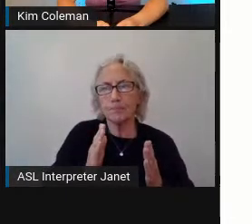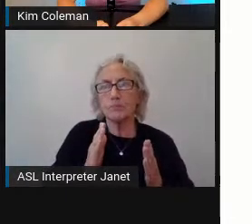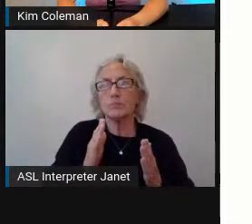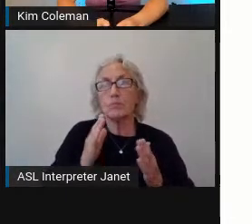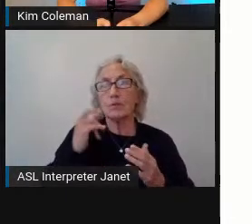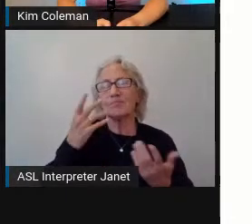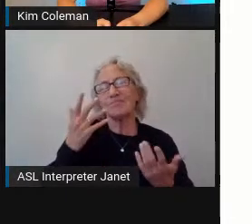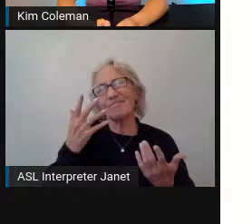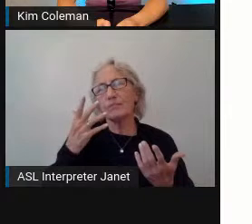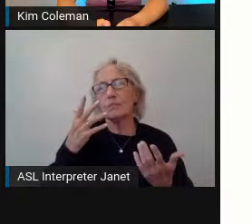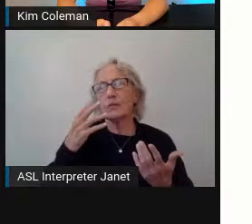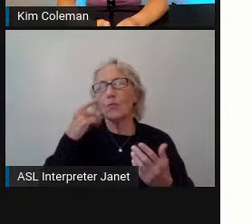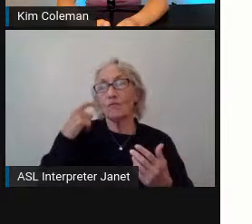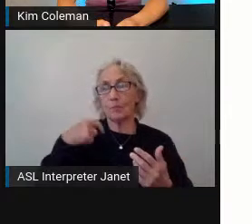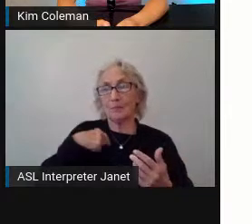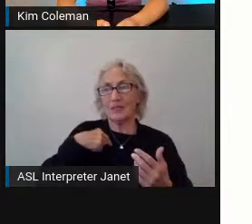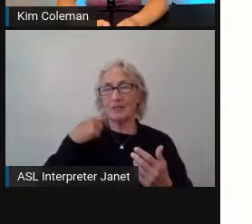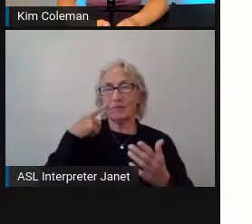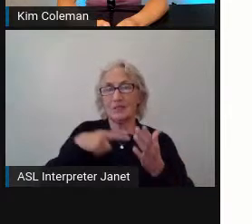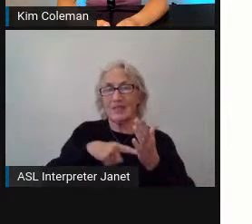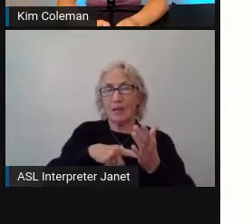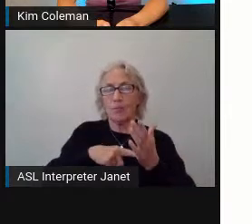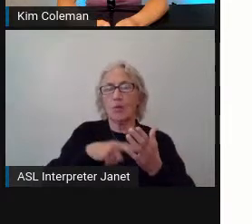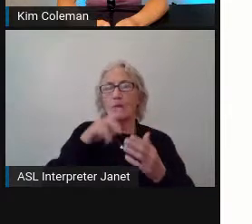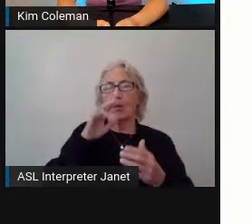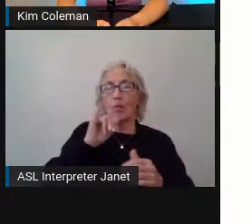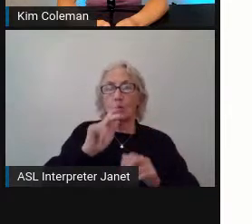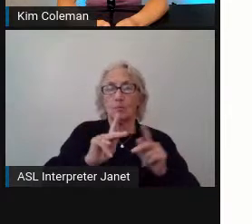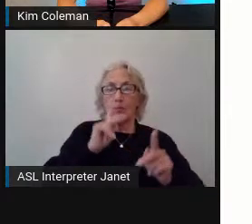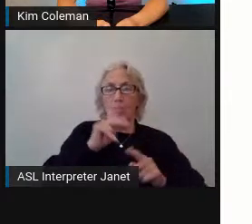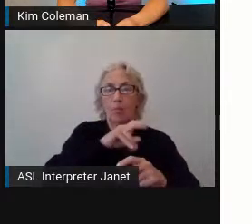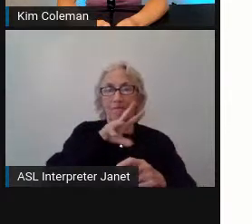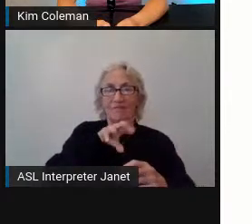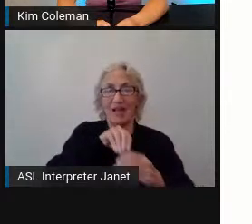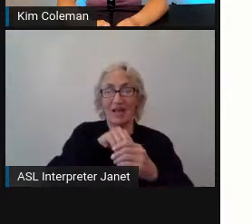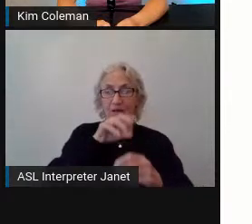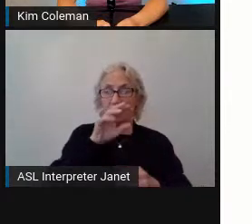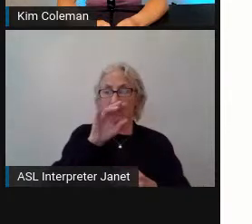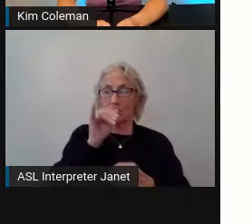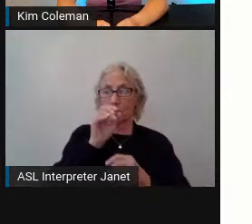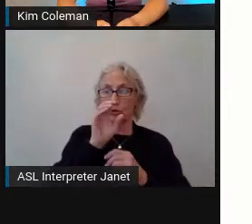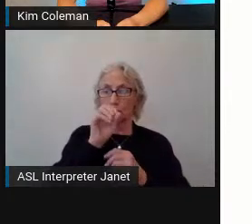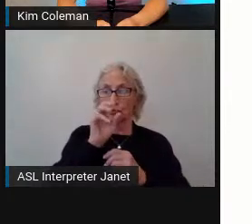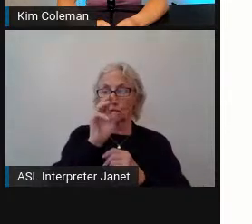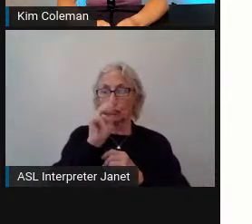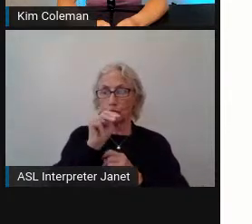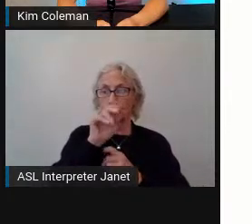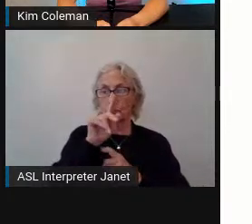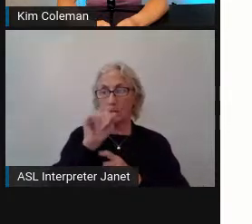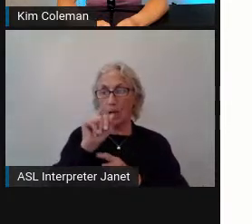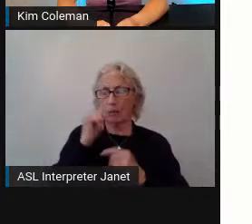Because I don't think people or developers were interested in accessibility.